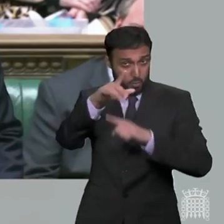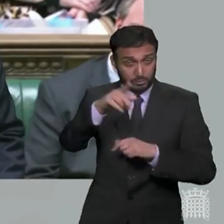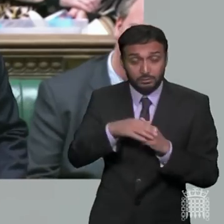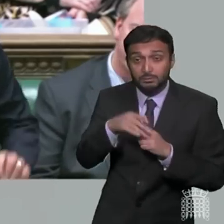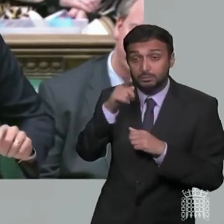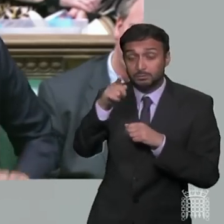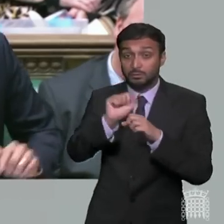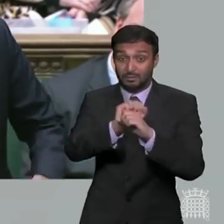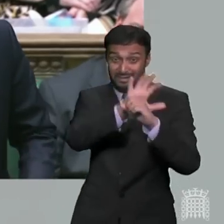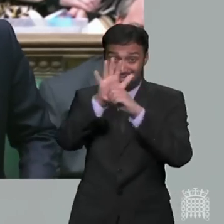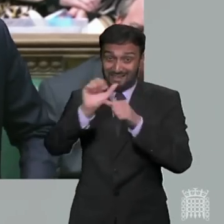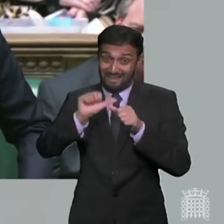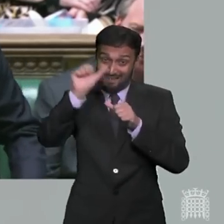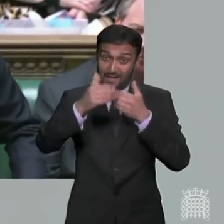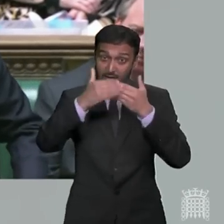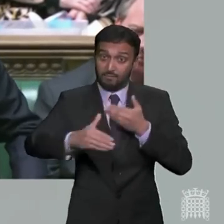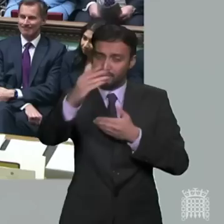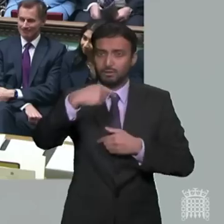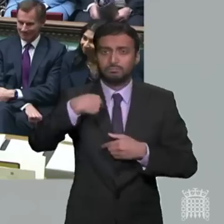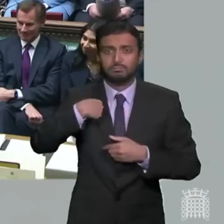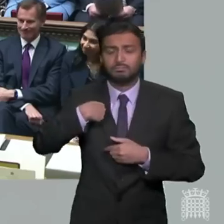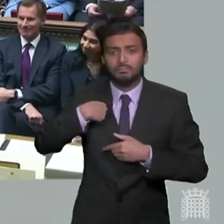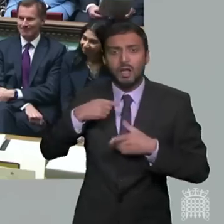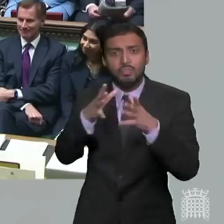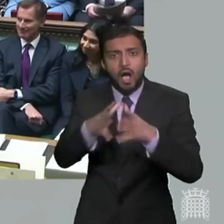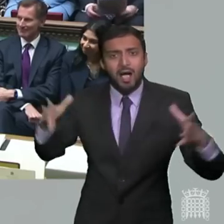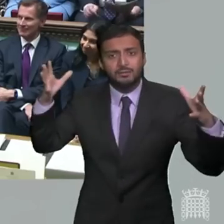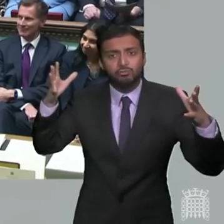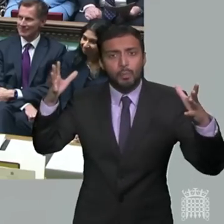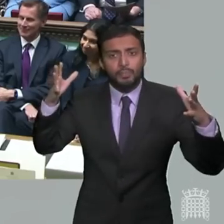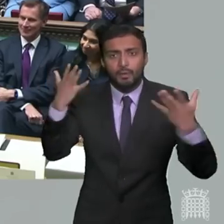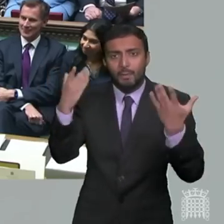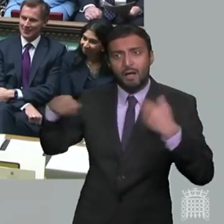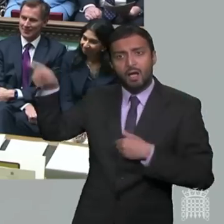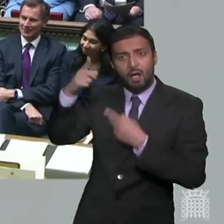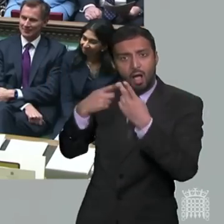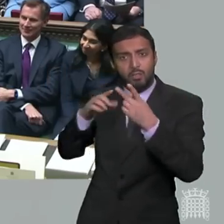have almost the highest growth among our peer countries.